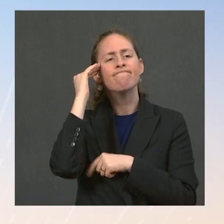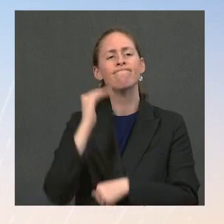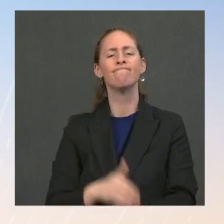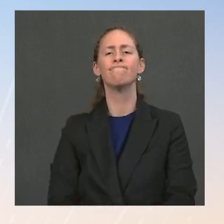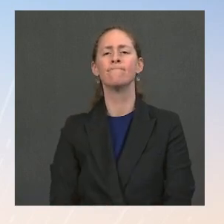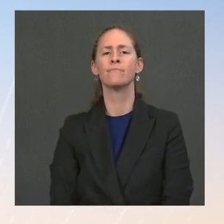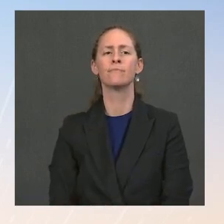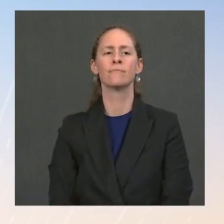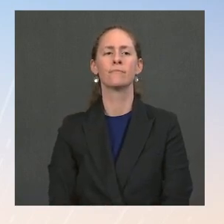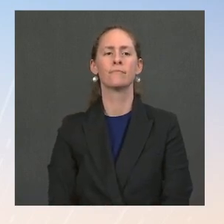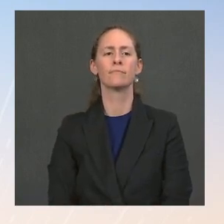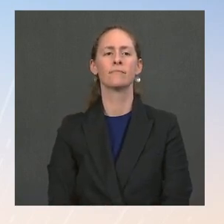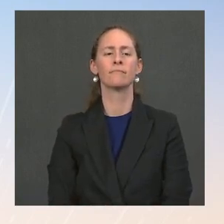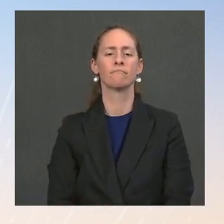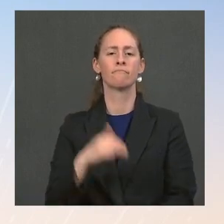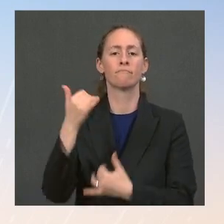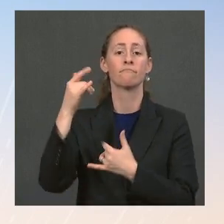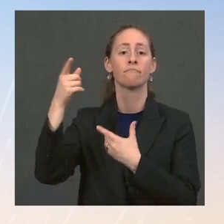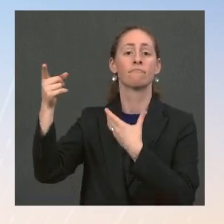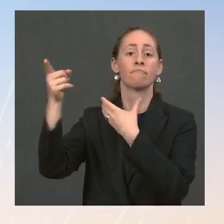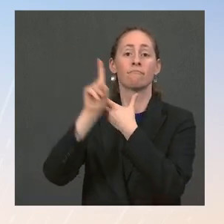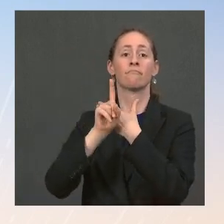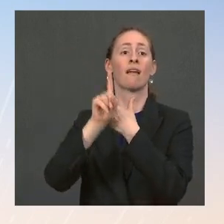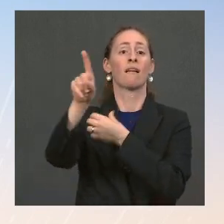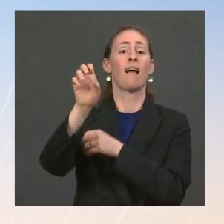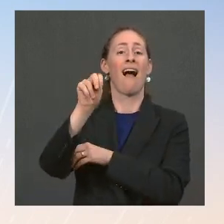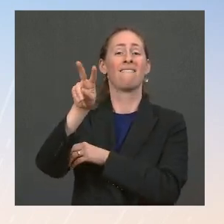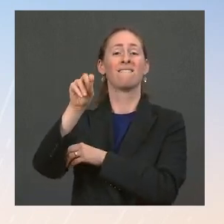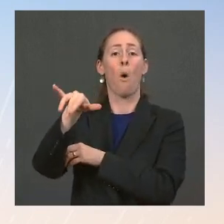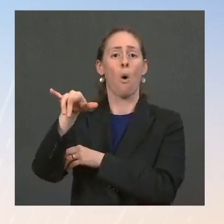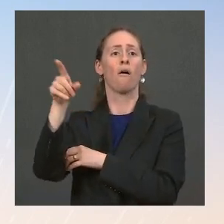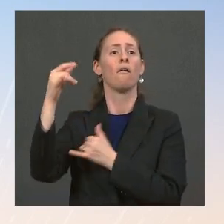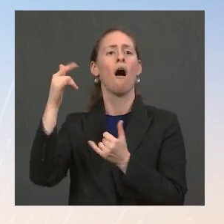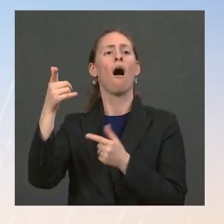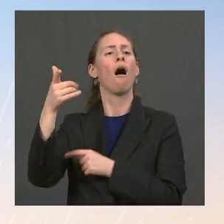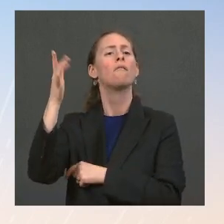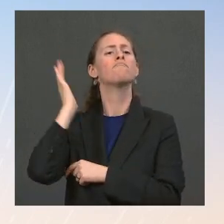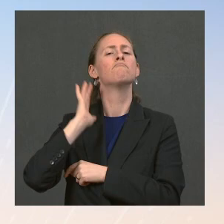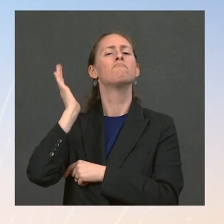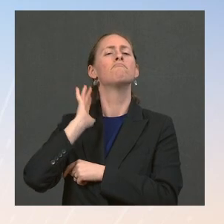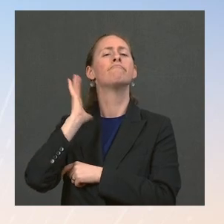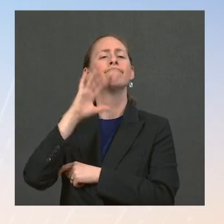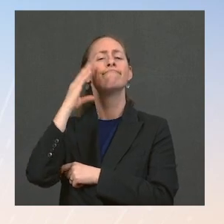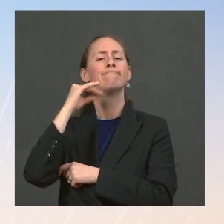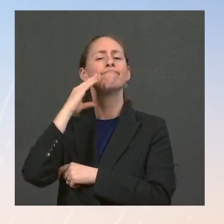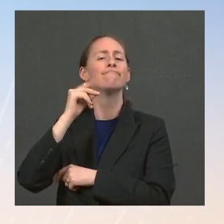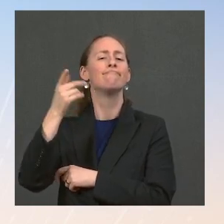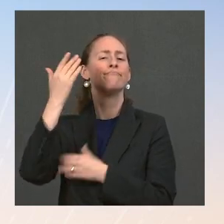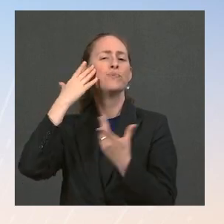having worked for the Department of Transportation in the past, and is working to address those global transportation issues.